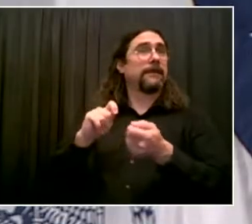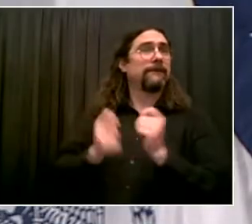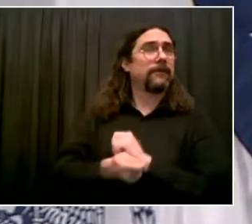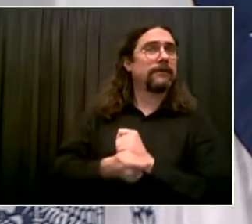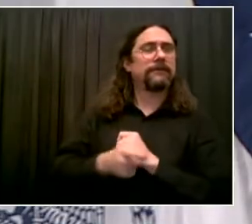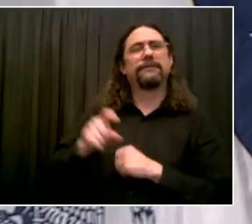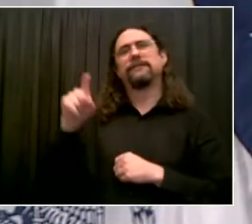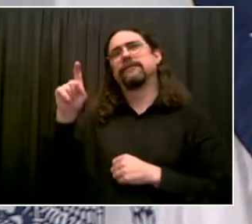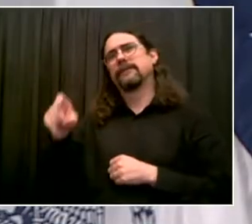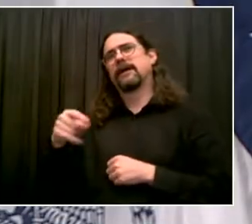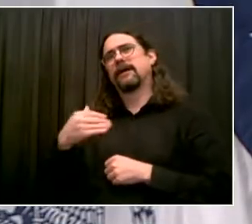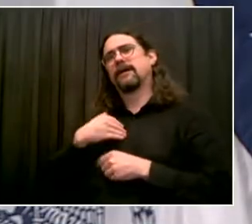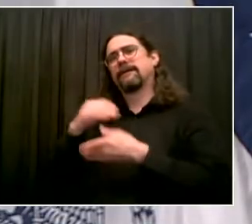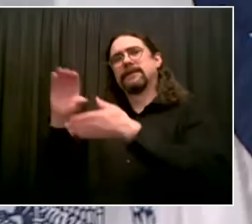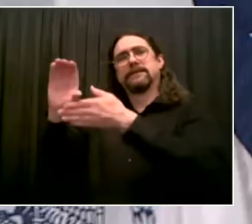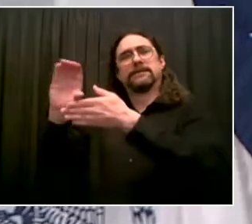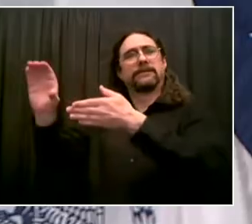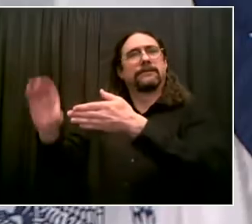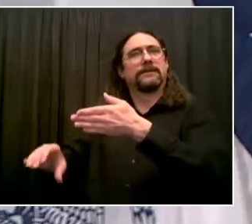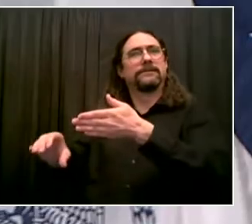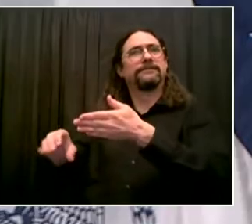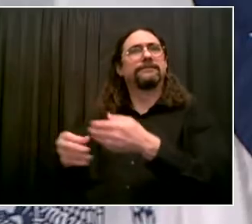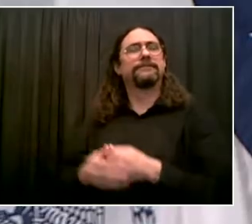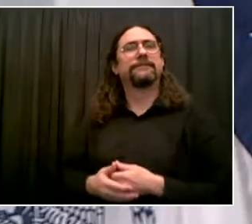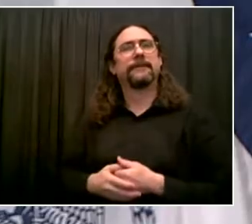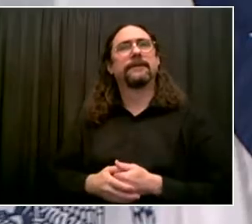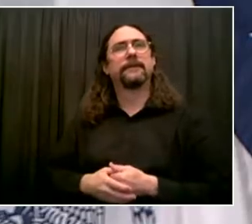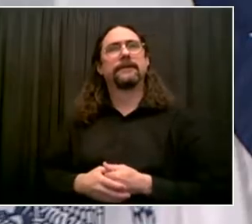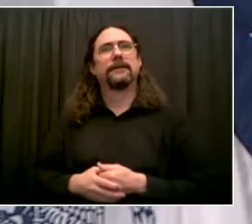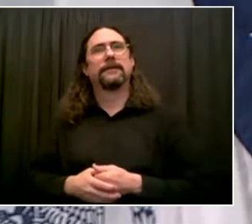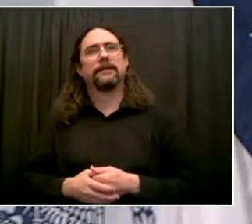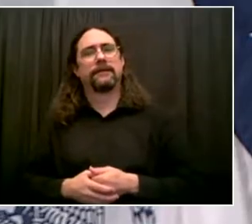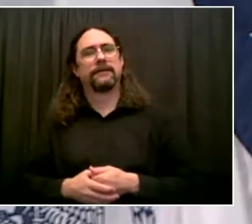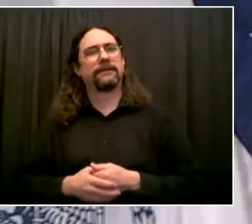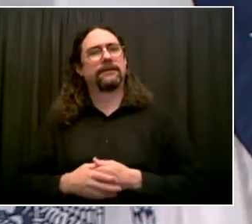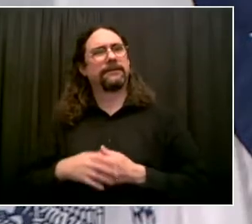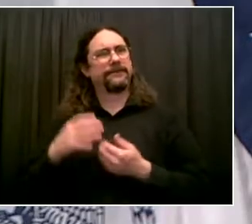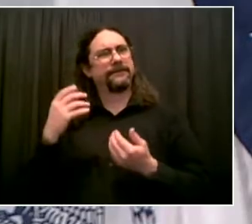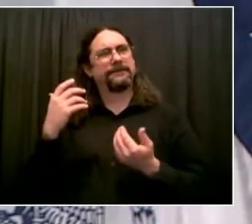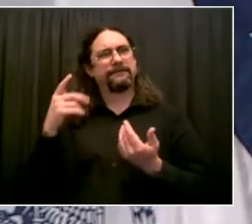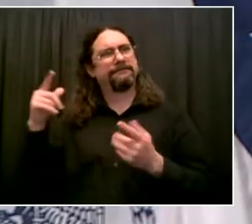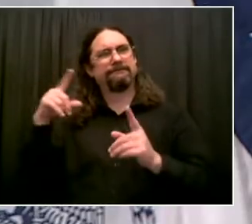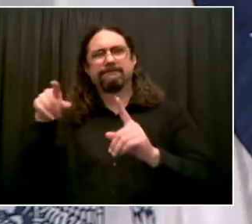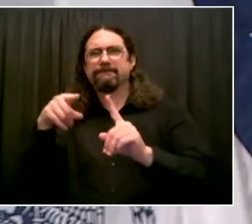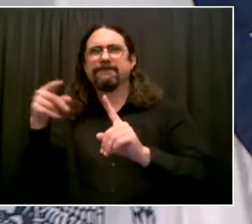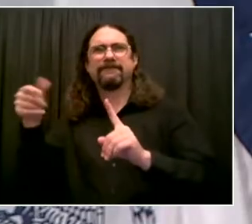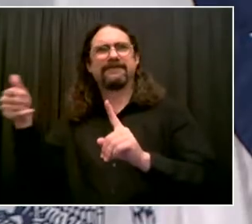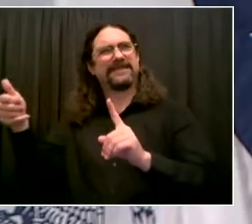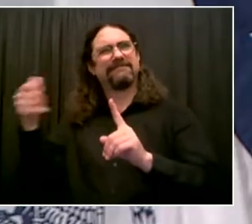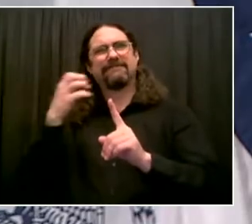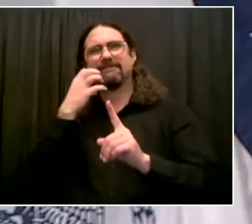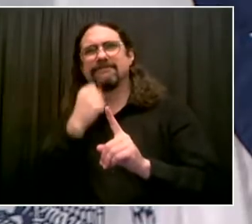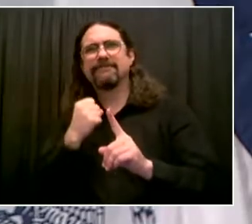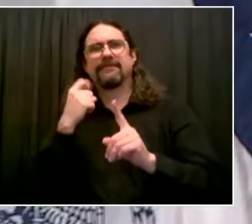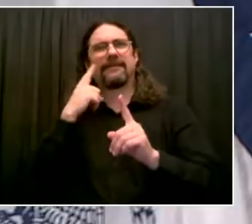CREATING REAL CONSEQUENCES FOR THOSE WHO DO VIOLENCE AGAINST THEIR FELLOW BROOKYNL PEOPLE.